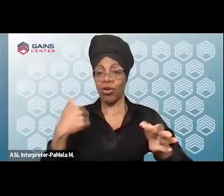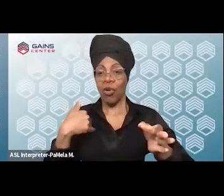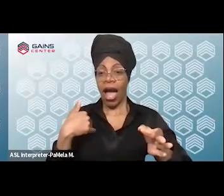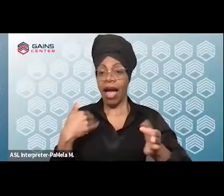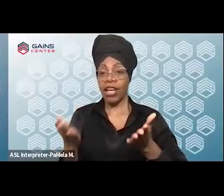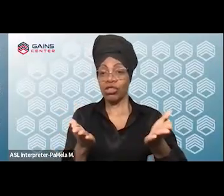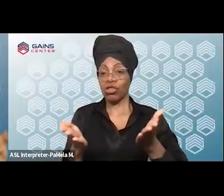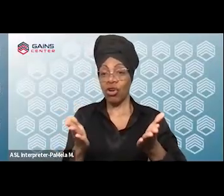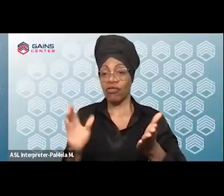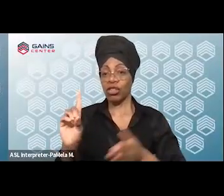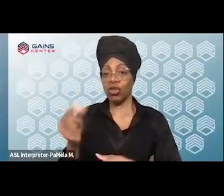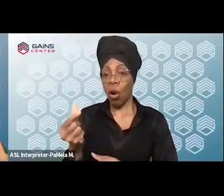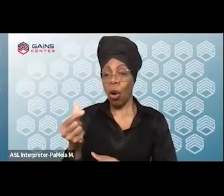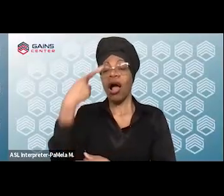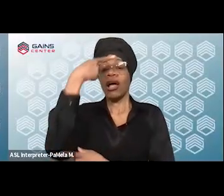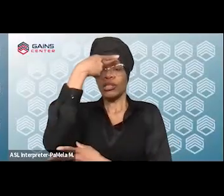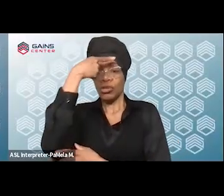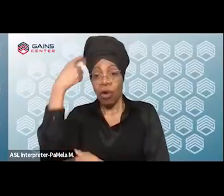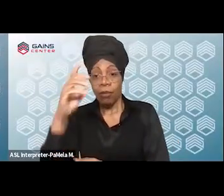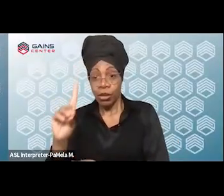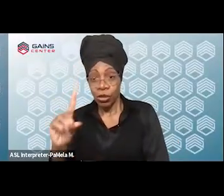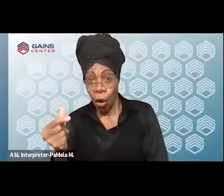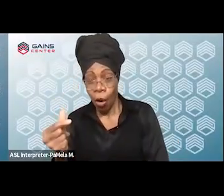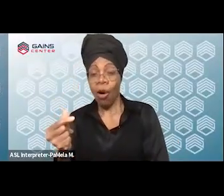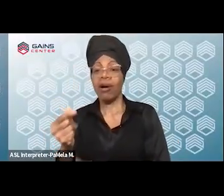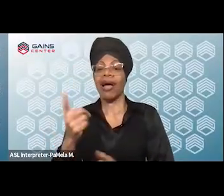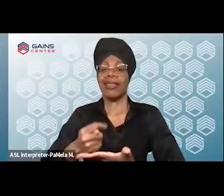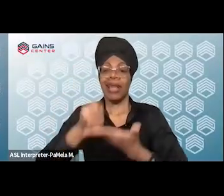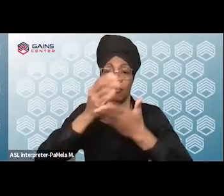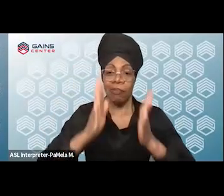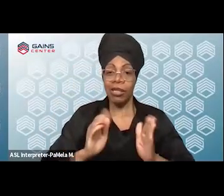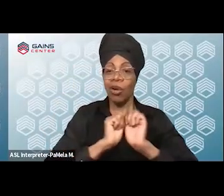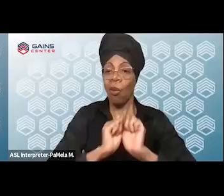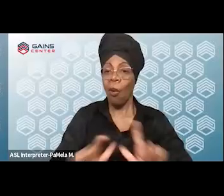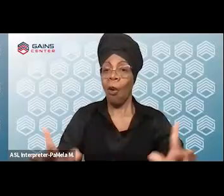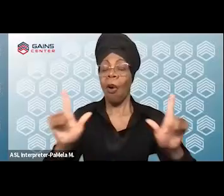a trauma dog, there's trauma therapist. Everyone is trained in being trauma-responsive.